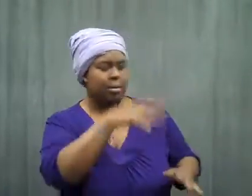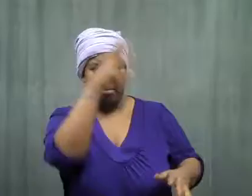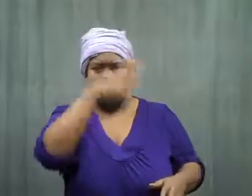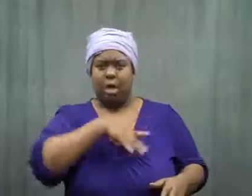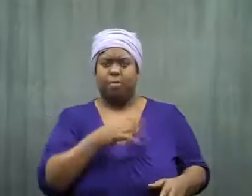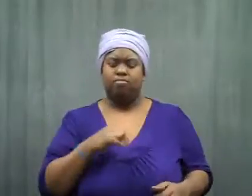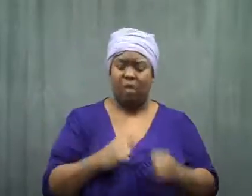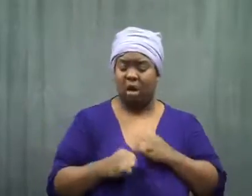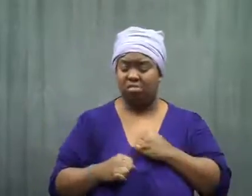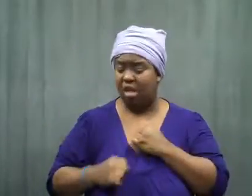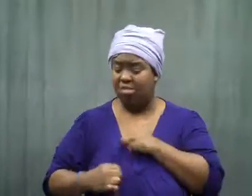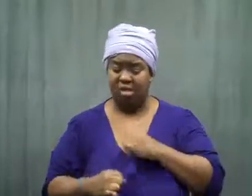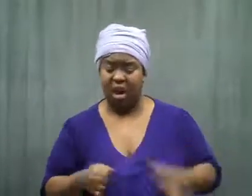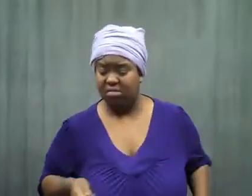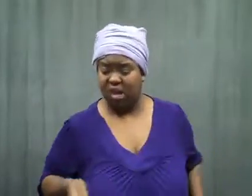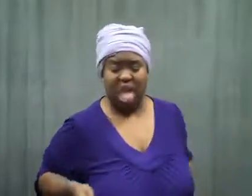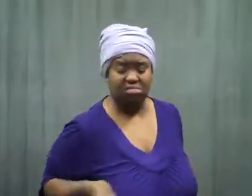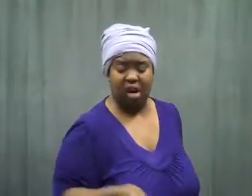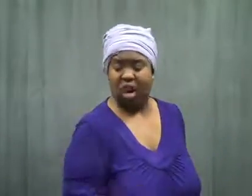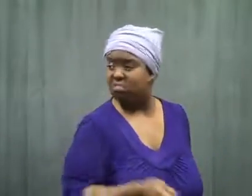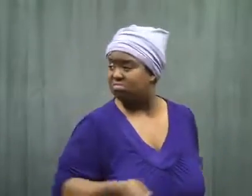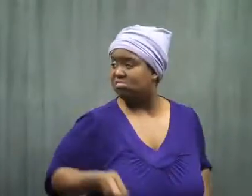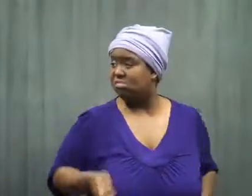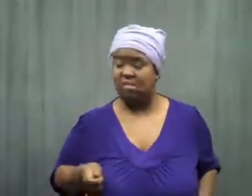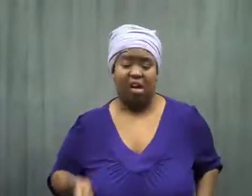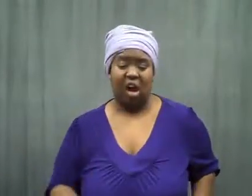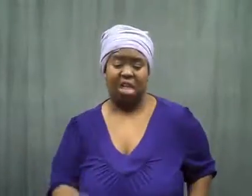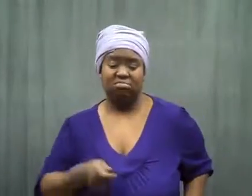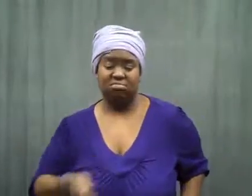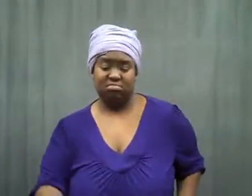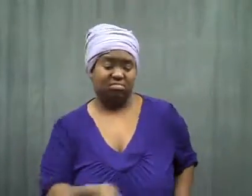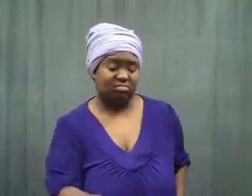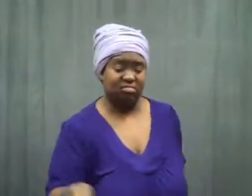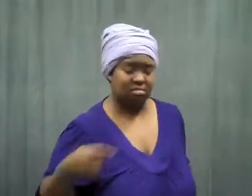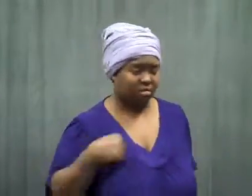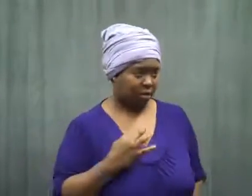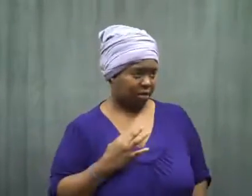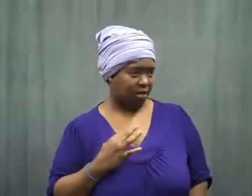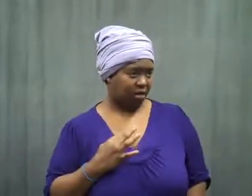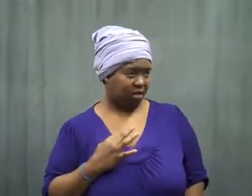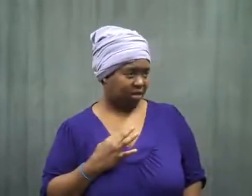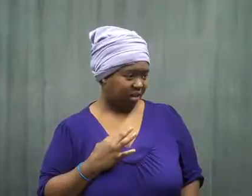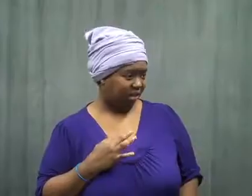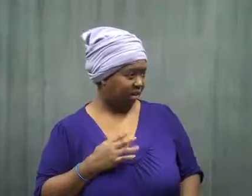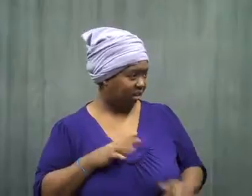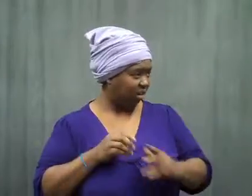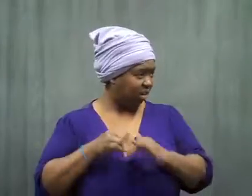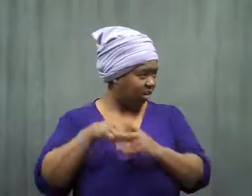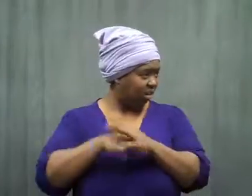The guy was casually holding the dog's leash as they moved along.